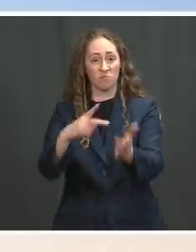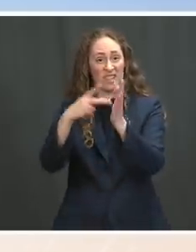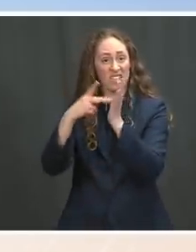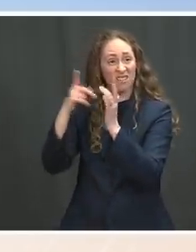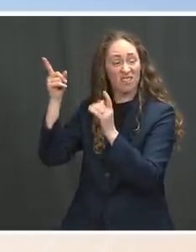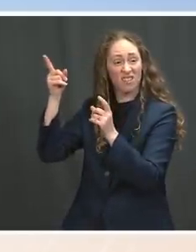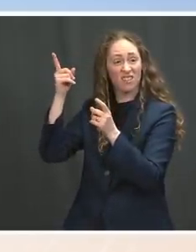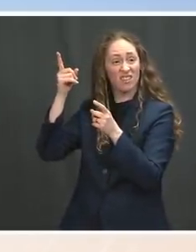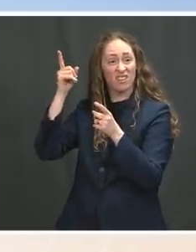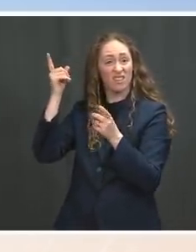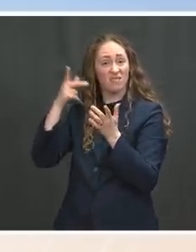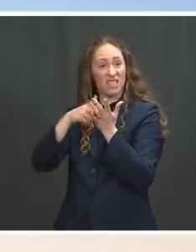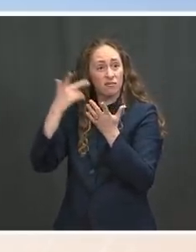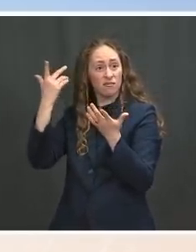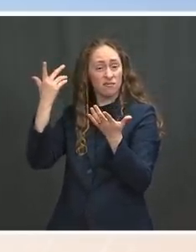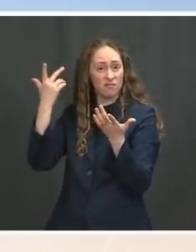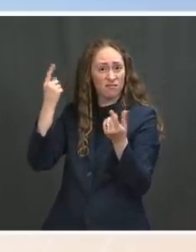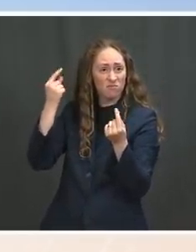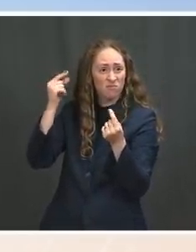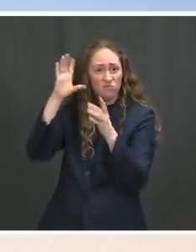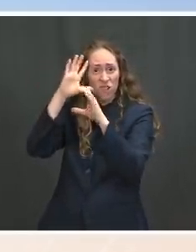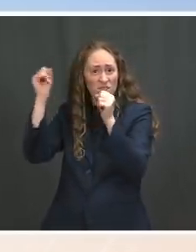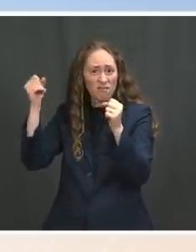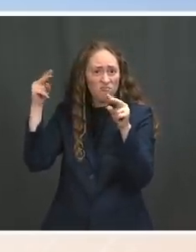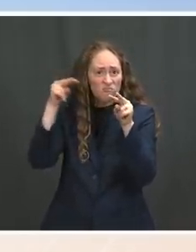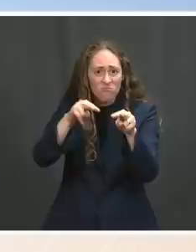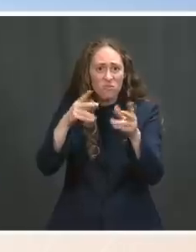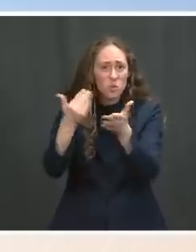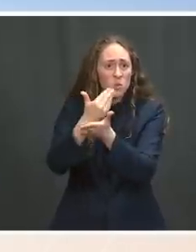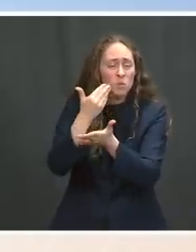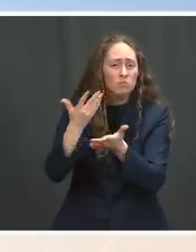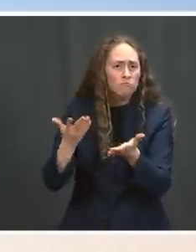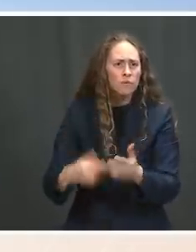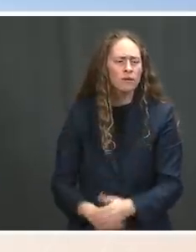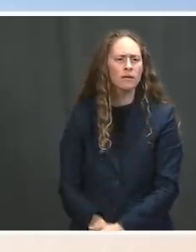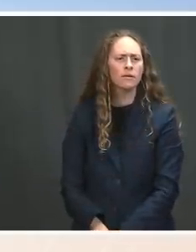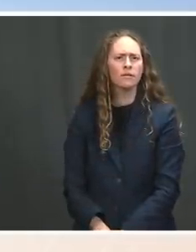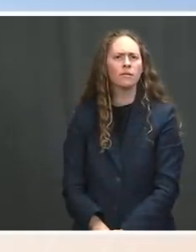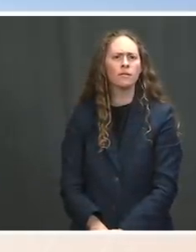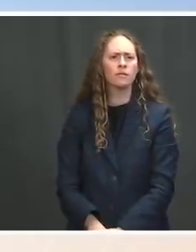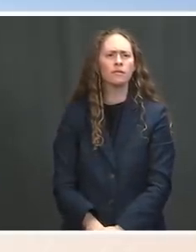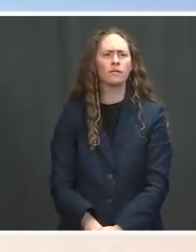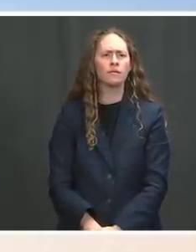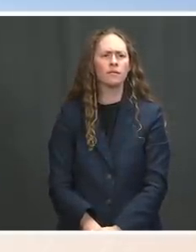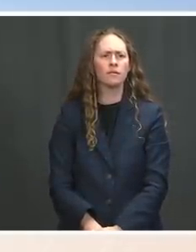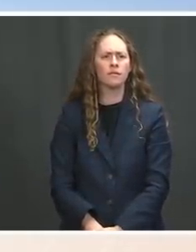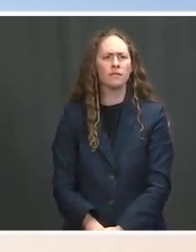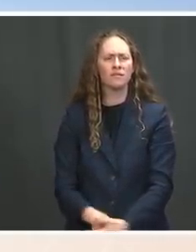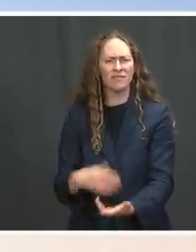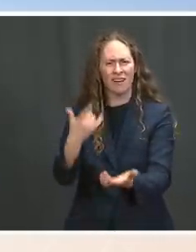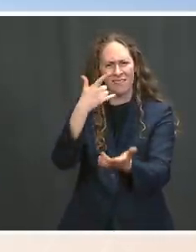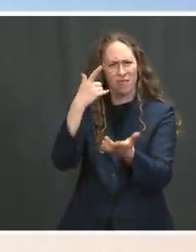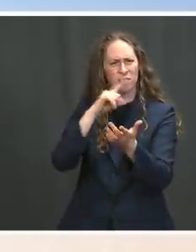to abide by the laws, as I'm sure you do. Did you have a second question? The Press: Yes, I do. I'd like to ask about a couple of press freedom issues.